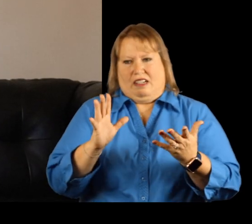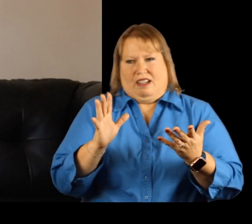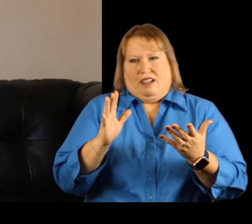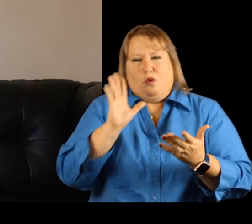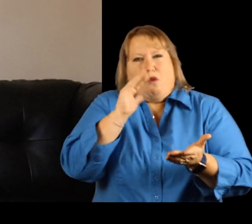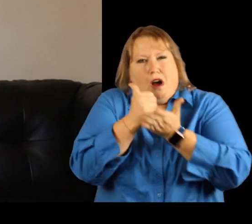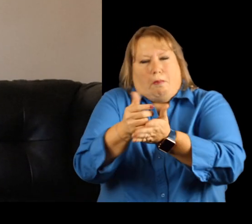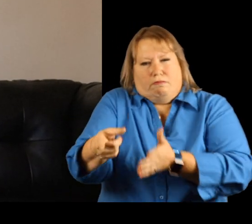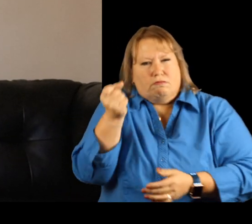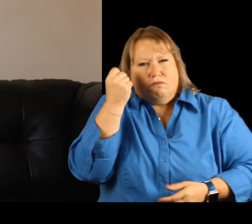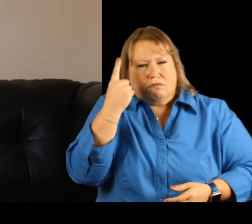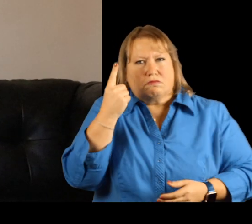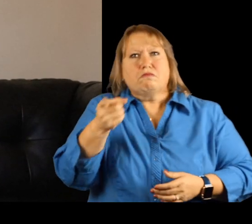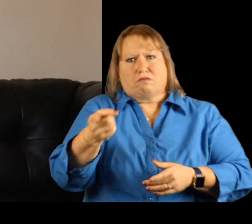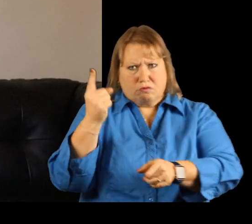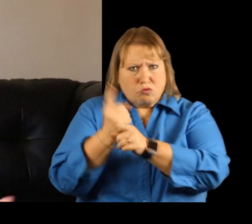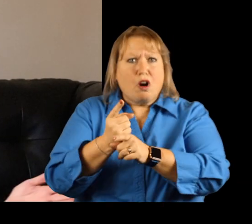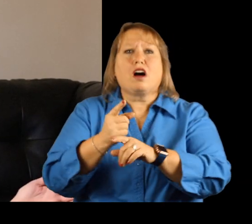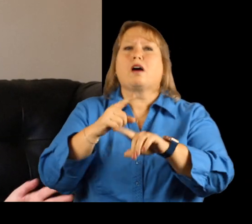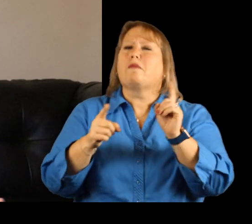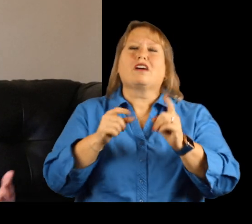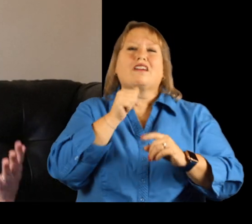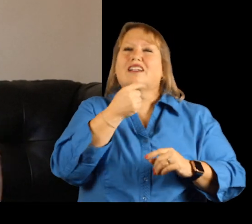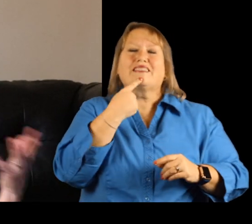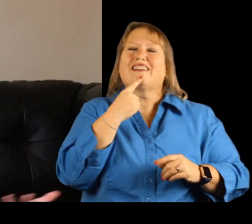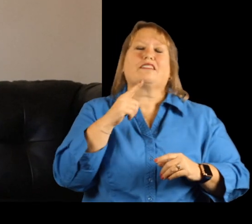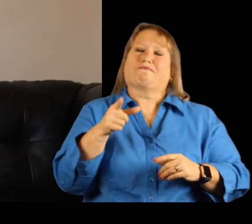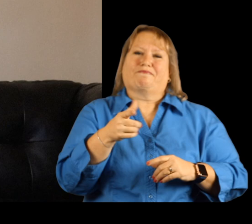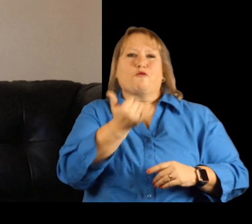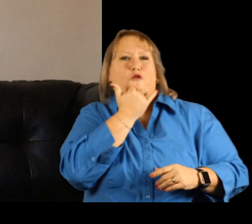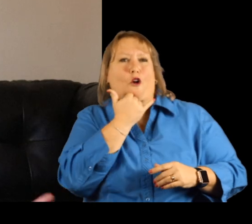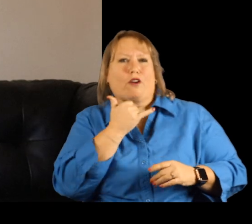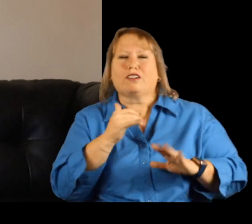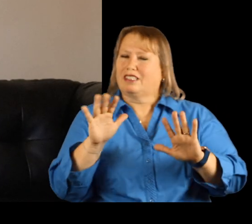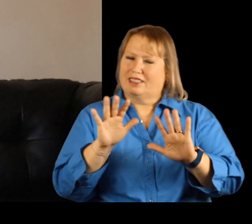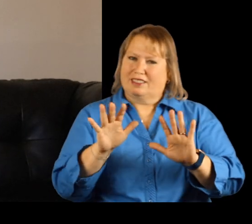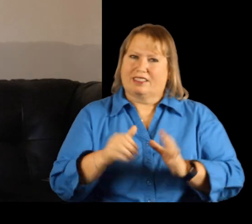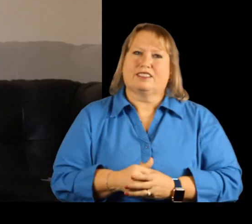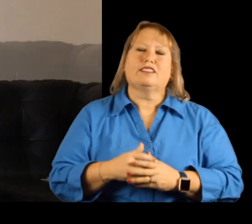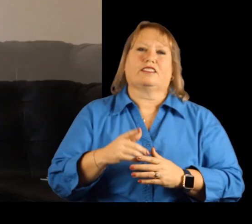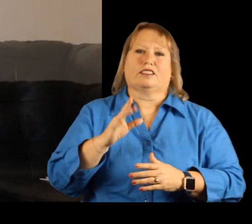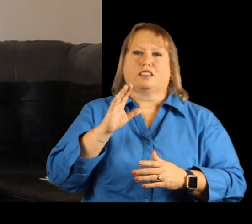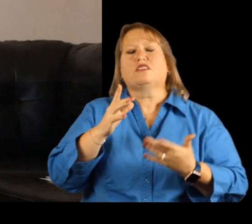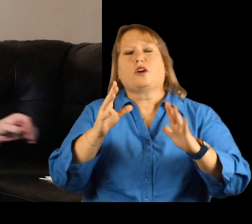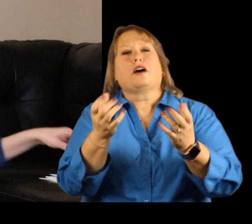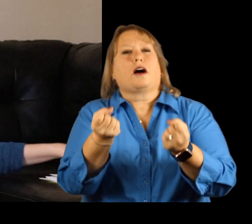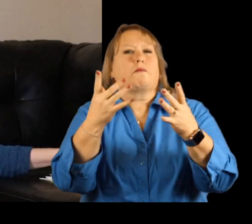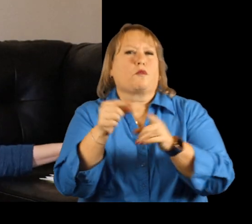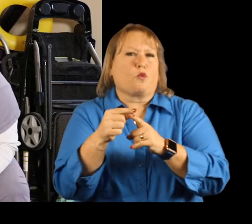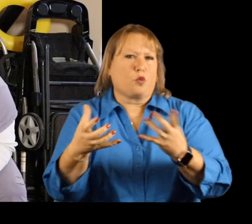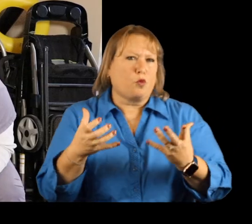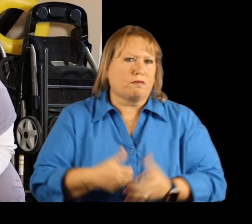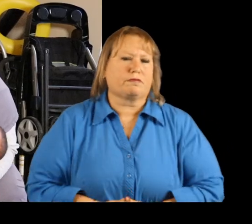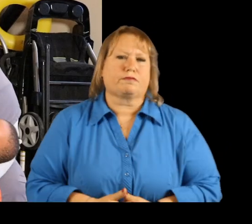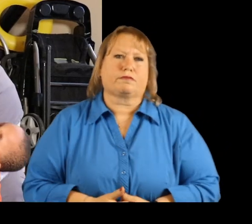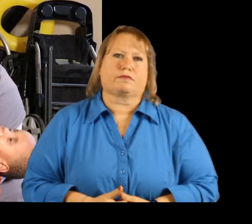just to affirm that he has but without saying uhh, that's not correct, you know. Okay, Okay. So, how many words would you like?